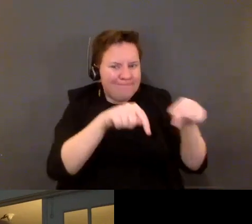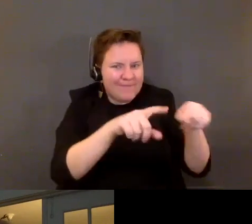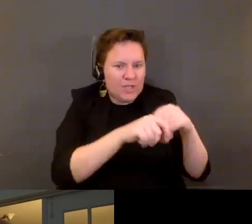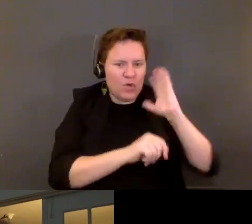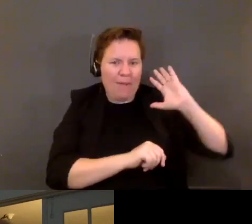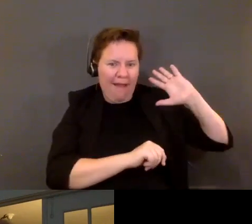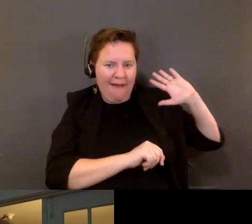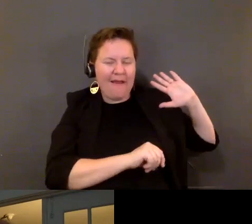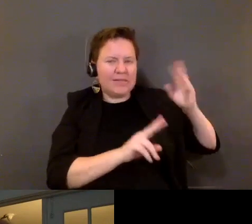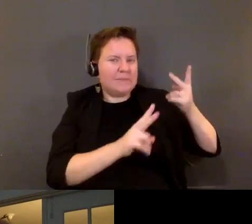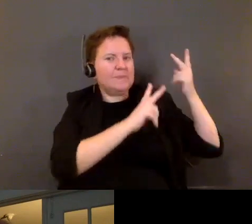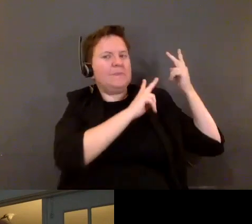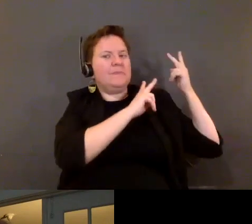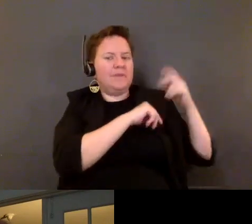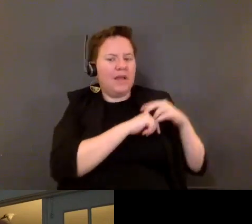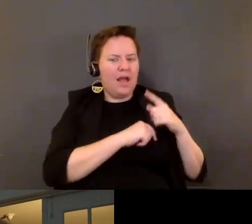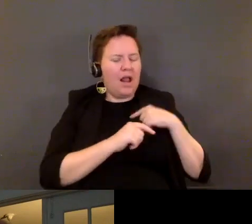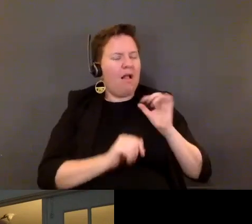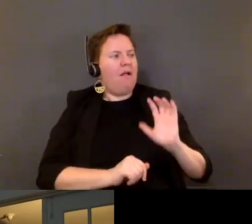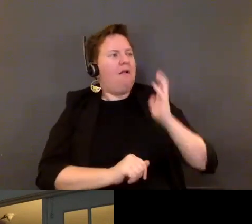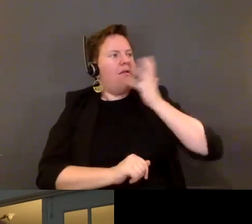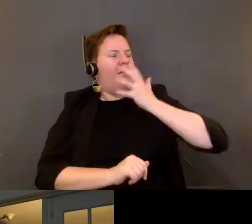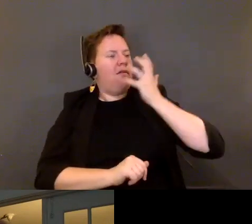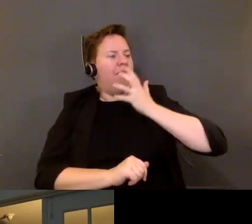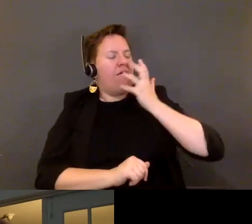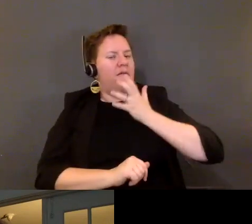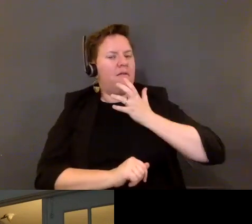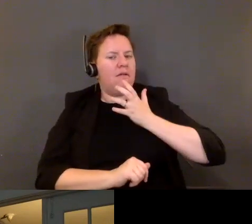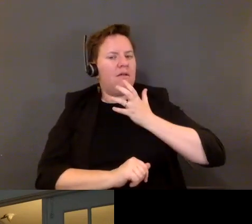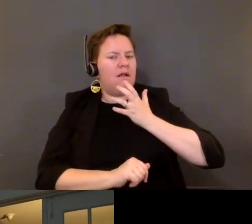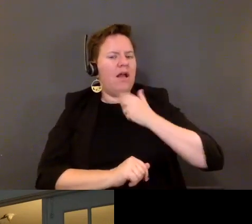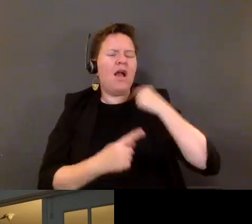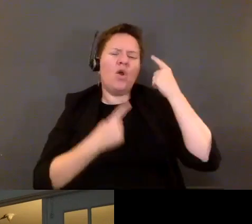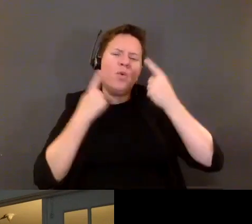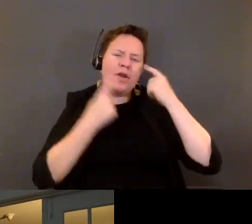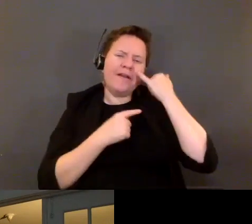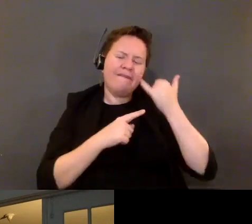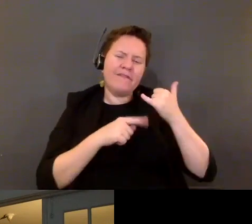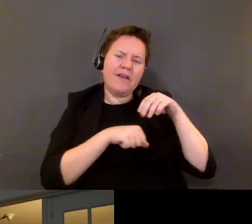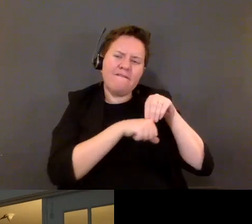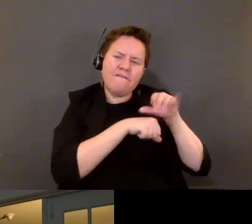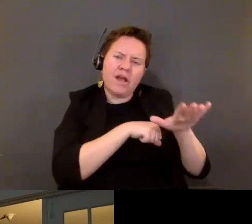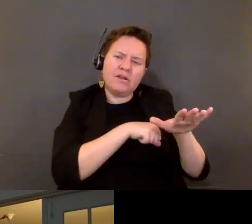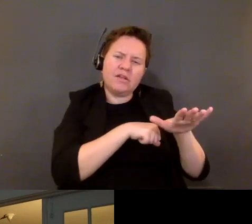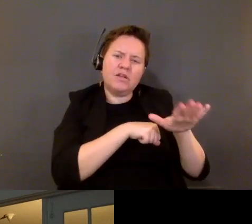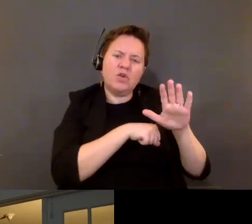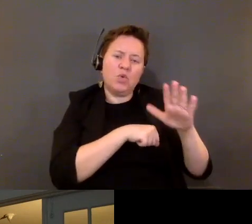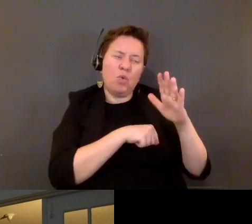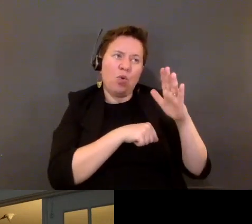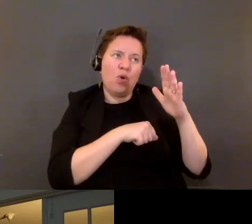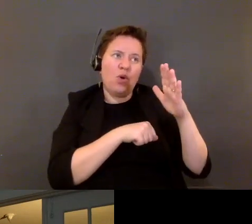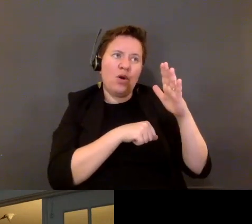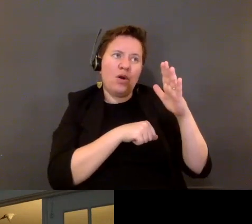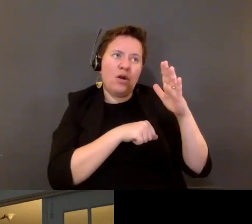and it struck me that um i wondered if it affected your memories and how you remember these things